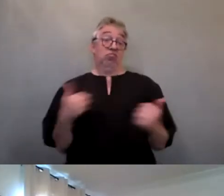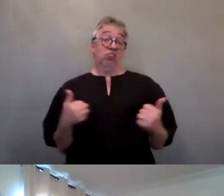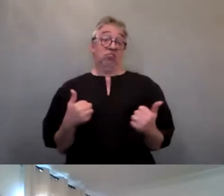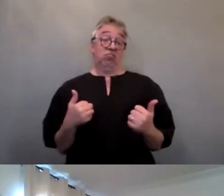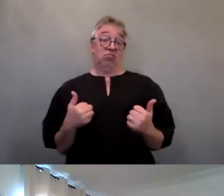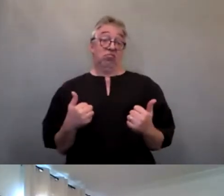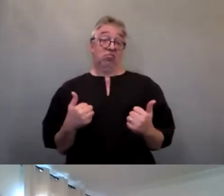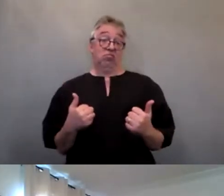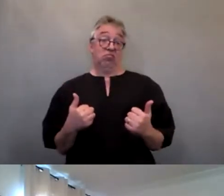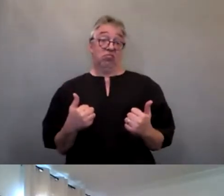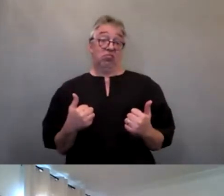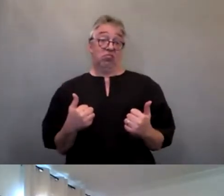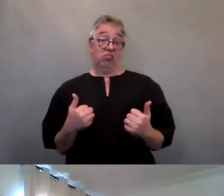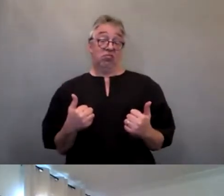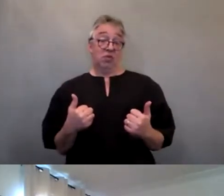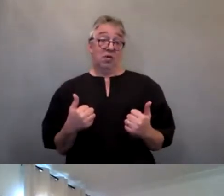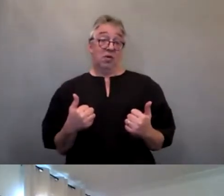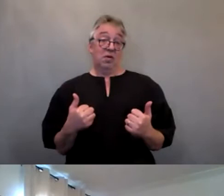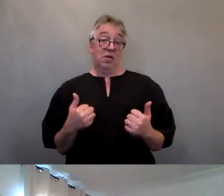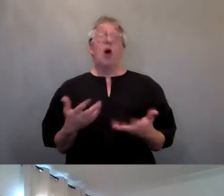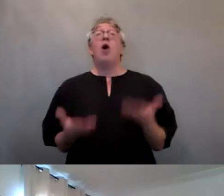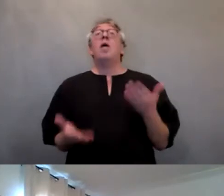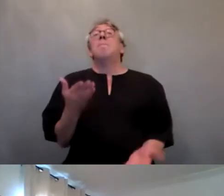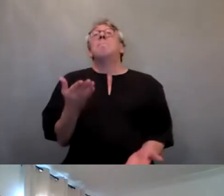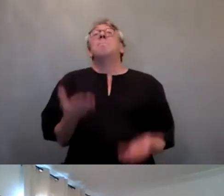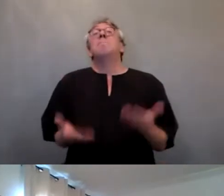It works for me very well, and always, again, except for